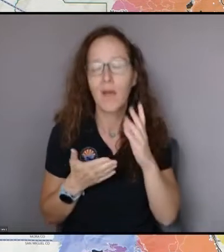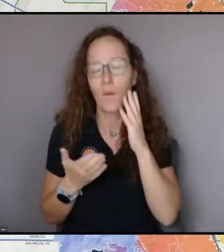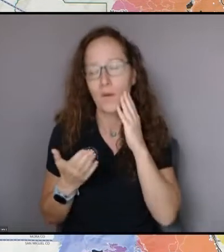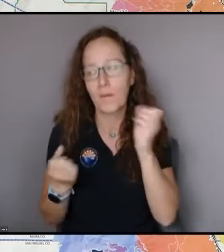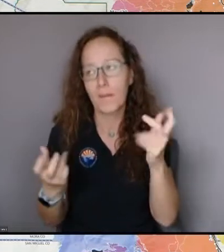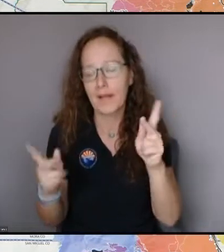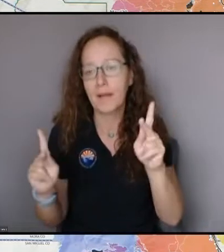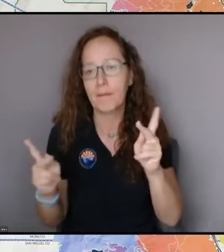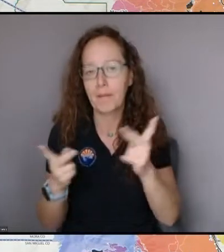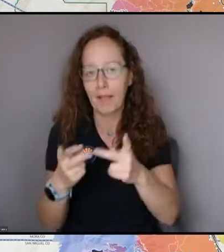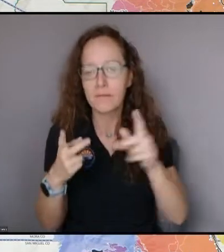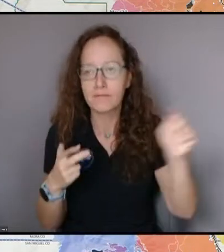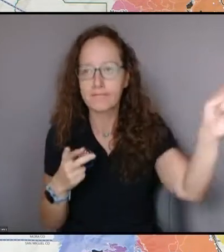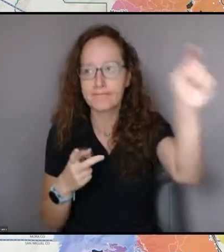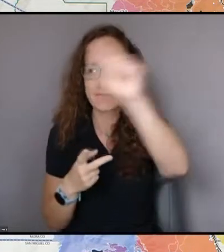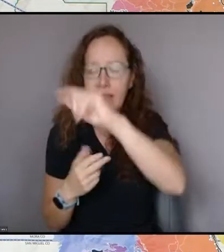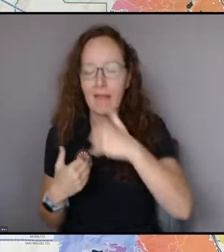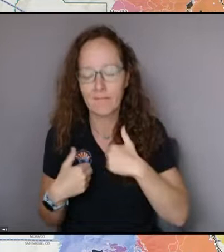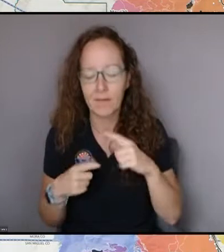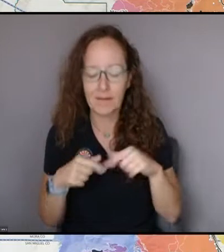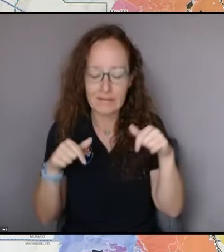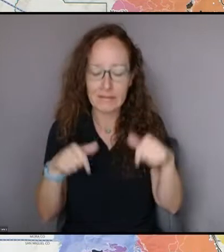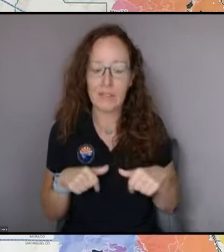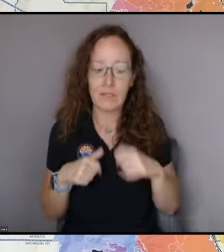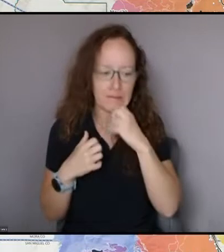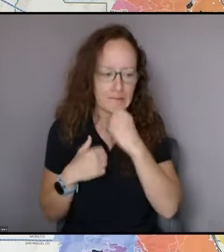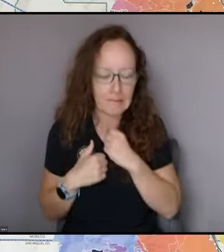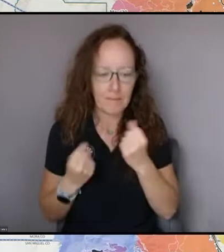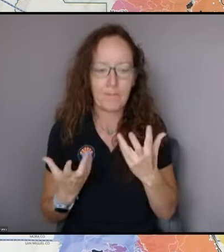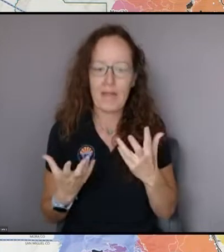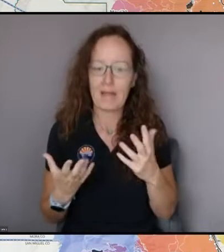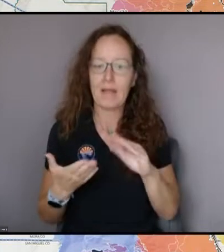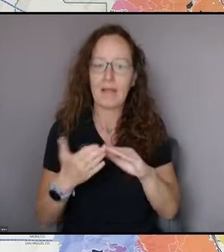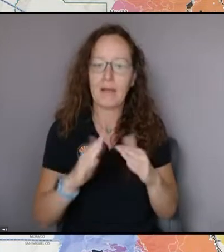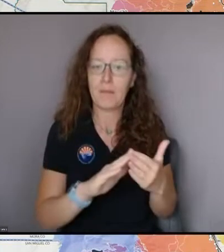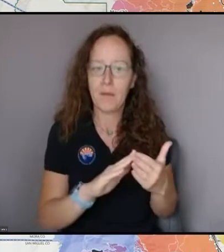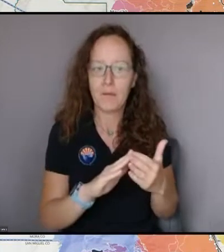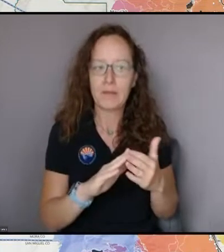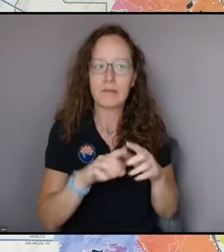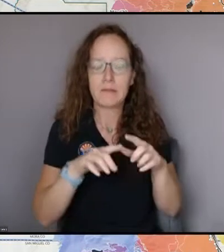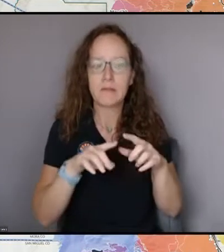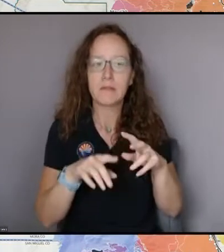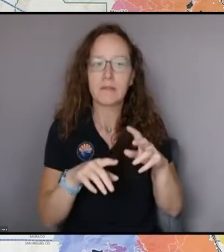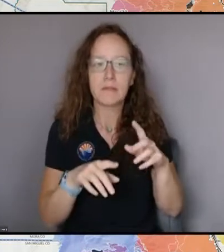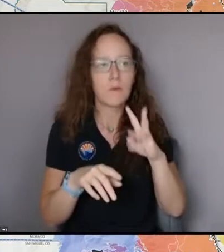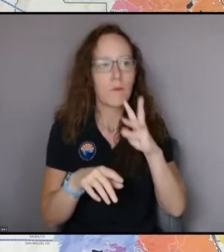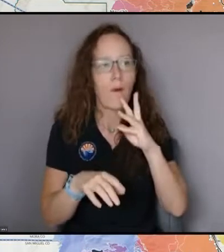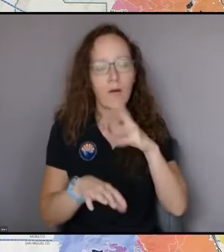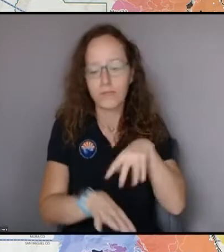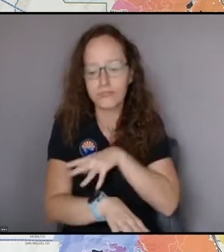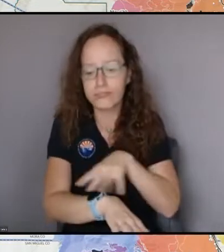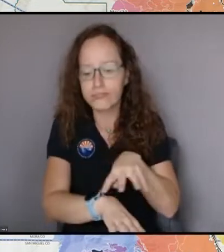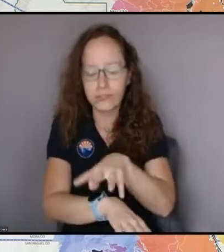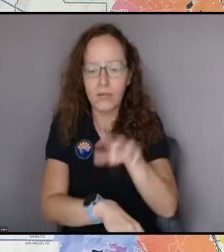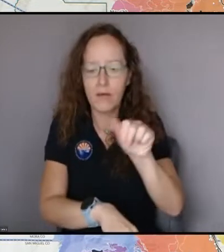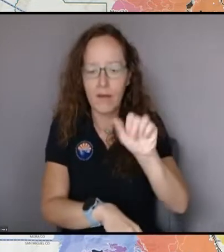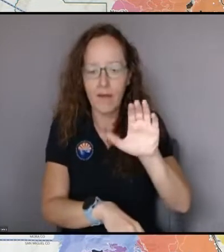communities that depend on that water for irrigation, through the acequias and that all surface water in New